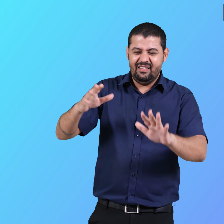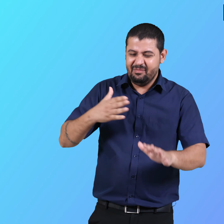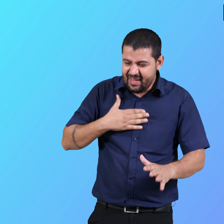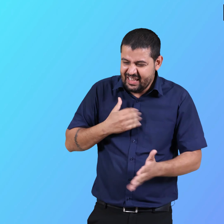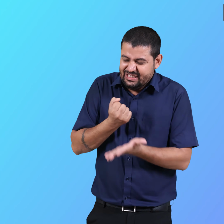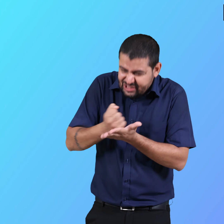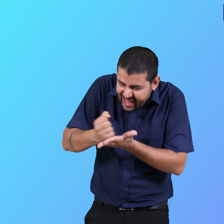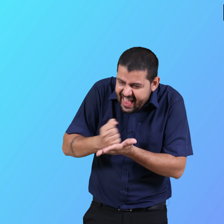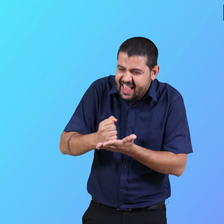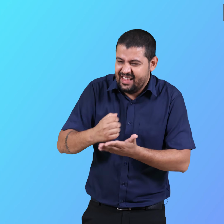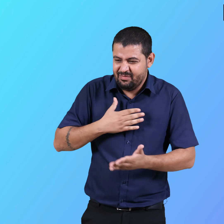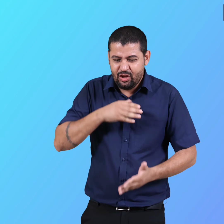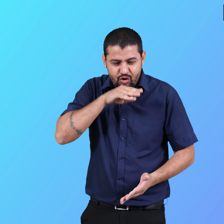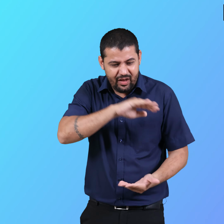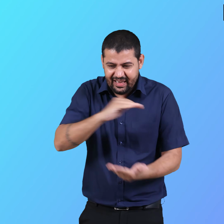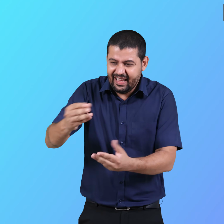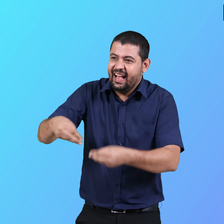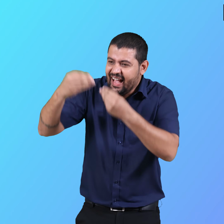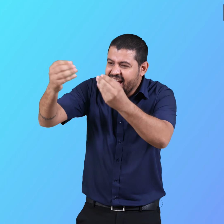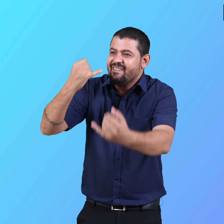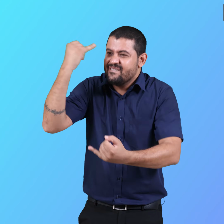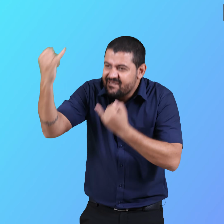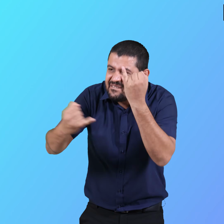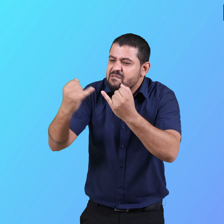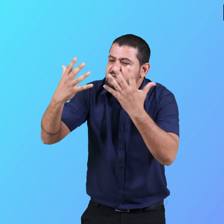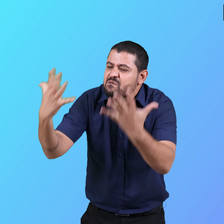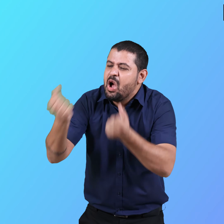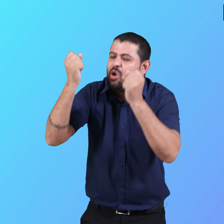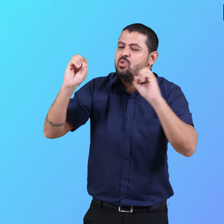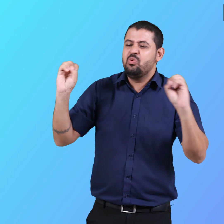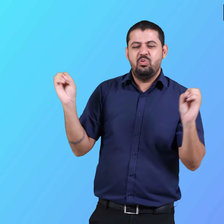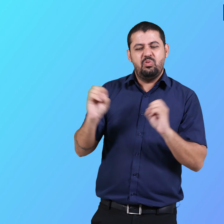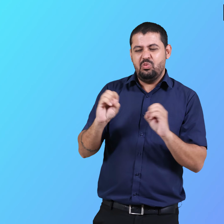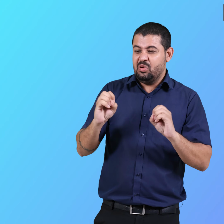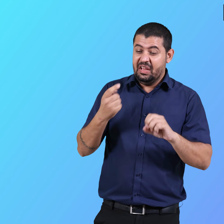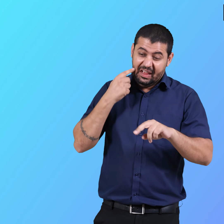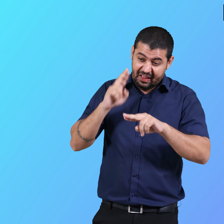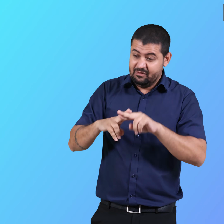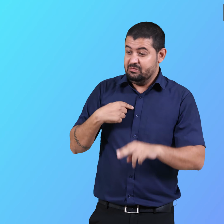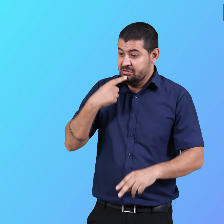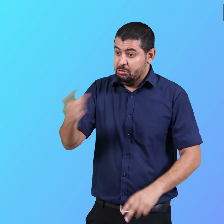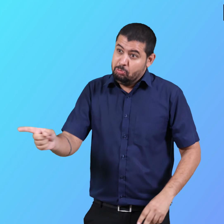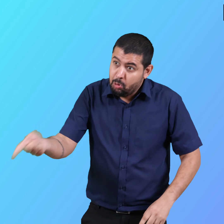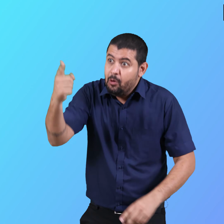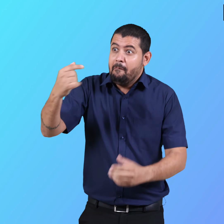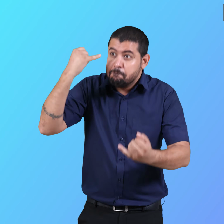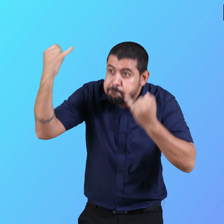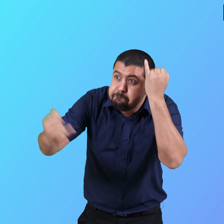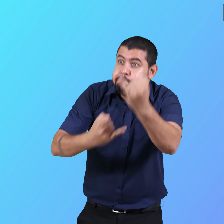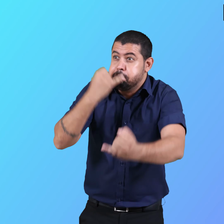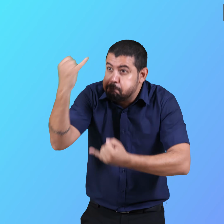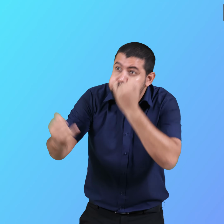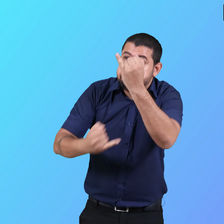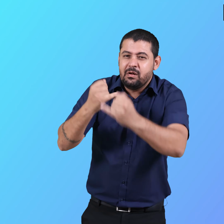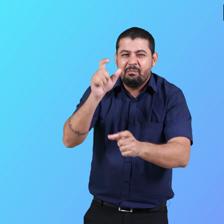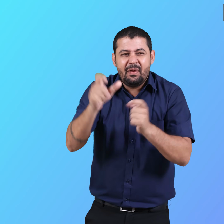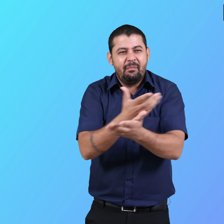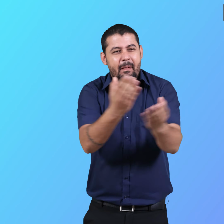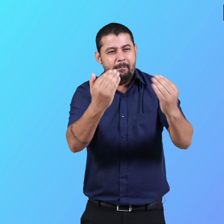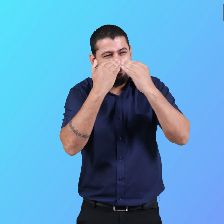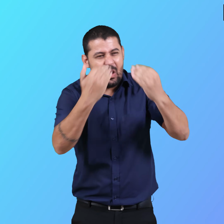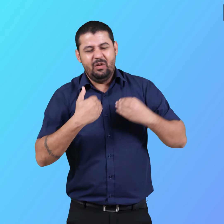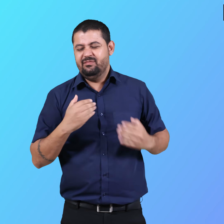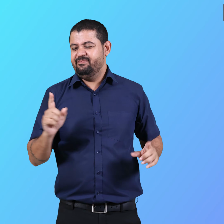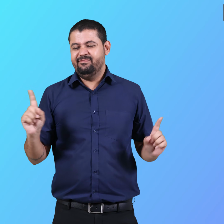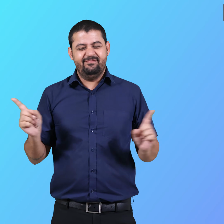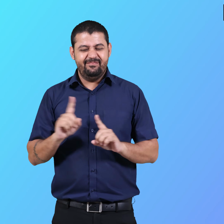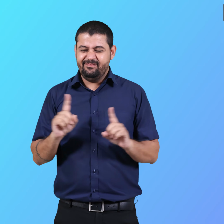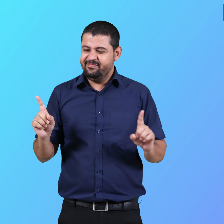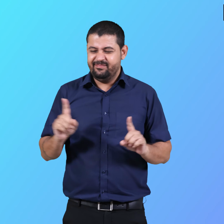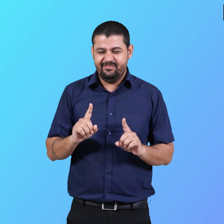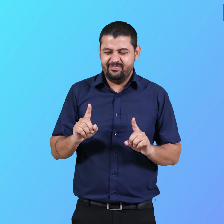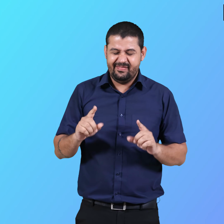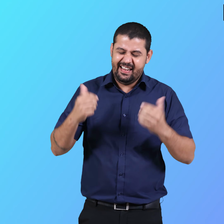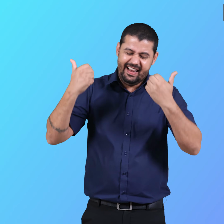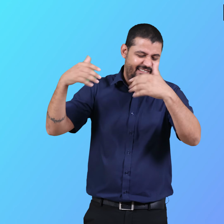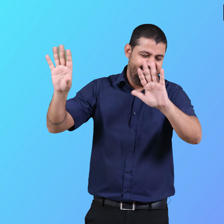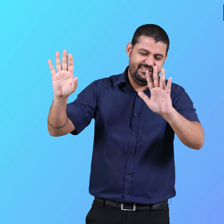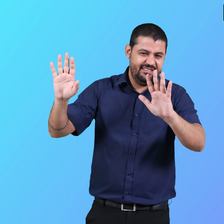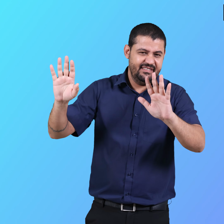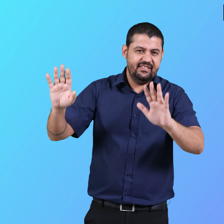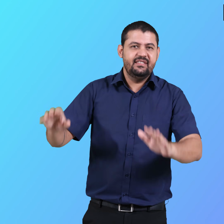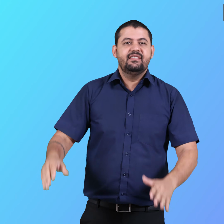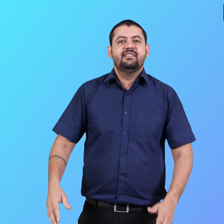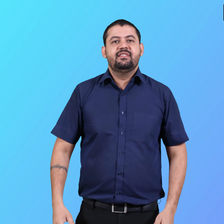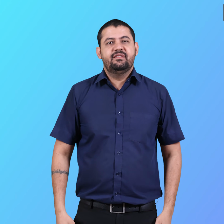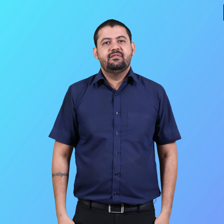as I said I would, but you could not find her. We have done all we could do.”